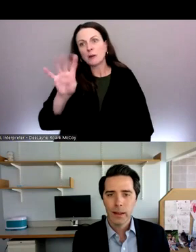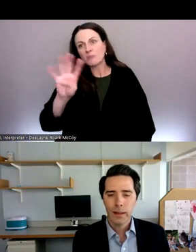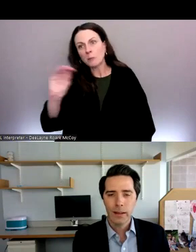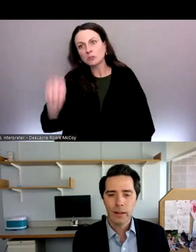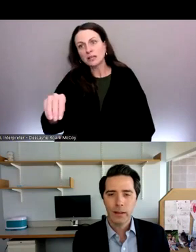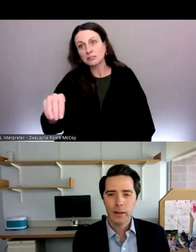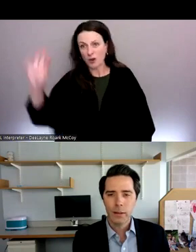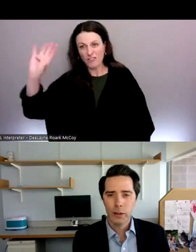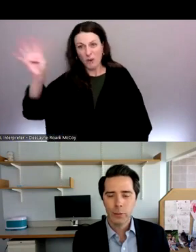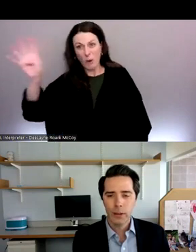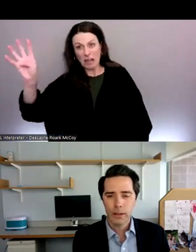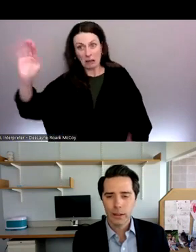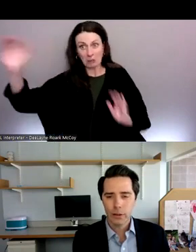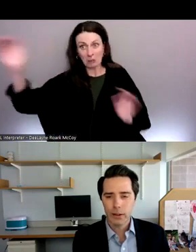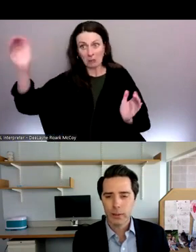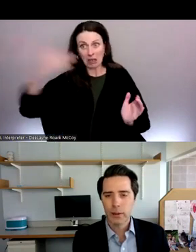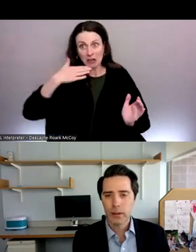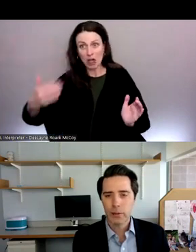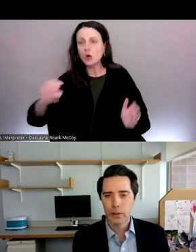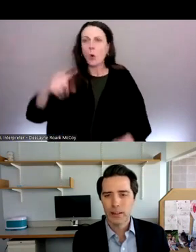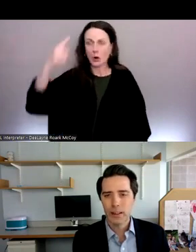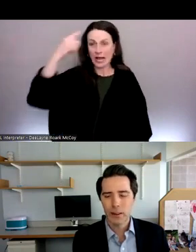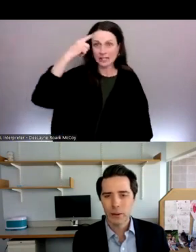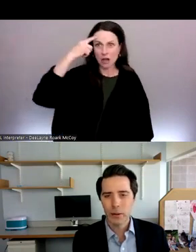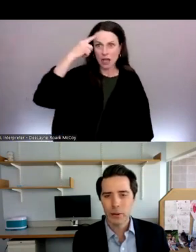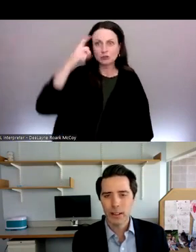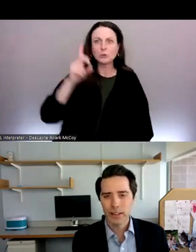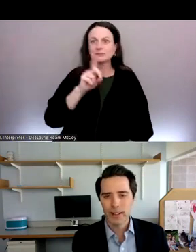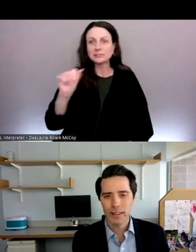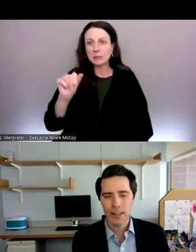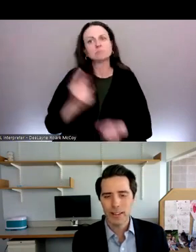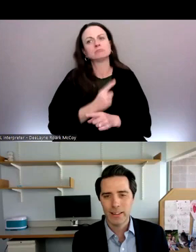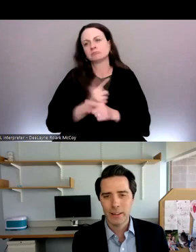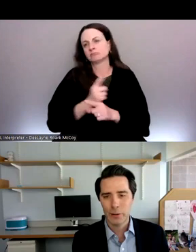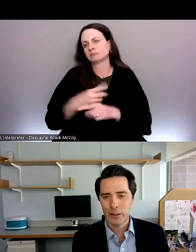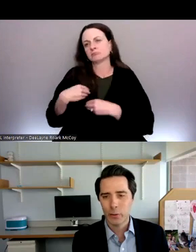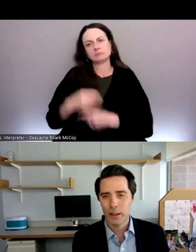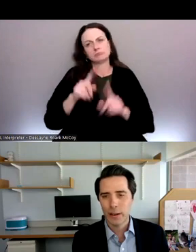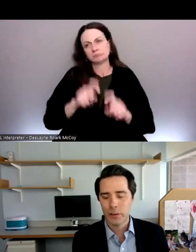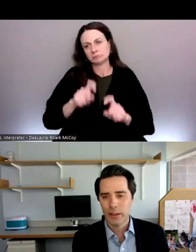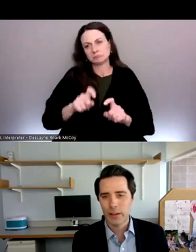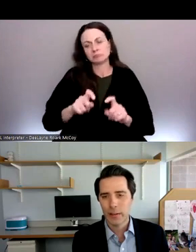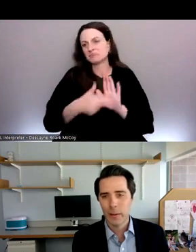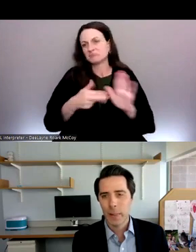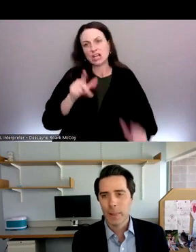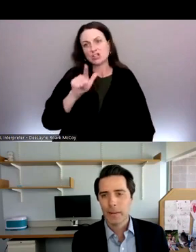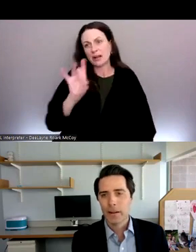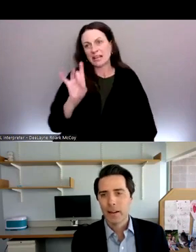and then children with intellectual disability routinely undergo genetic